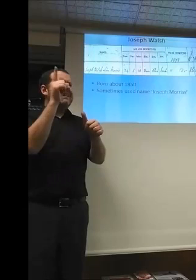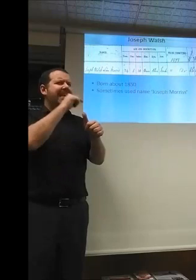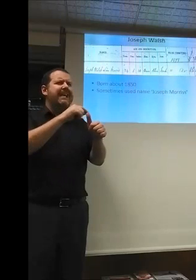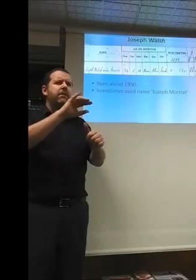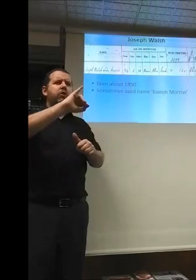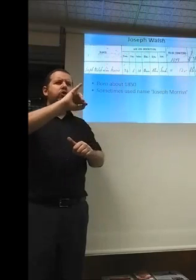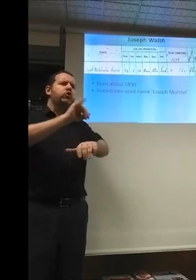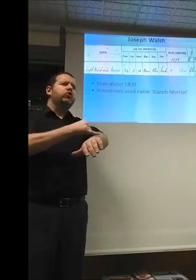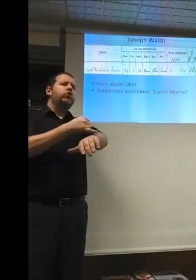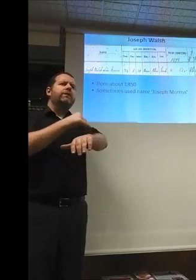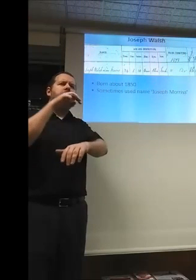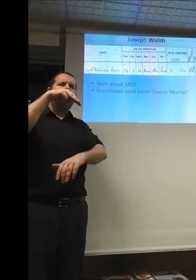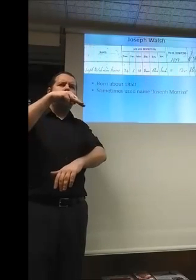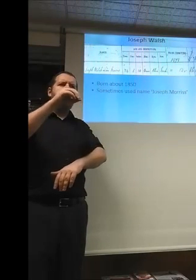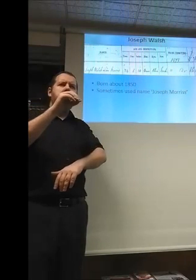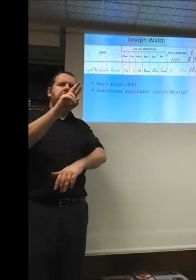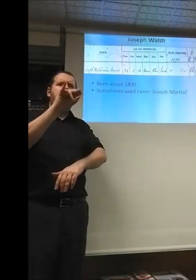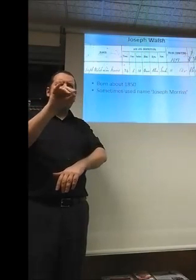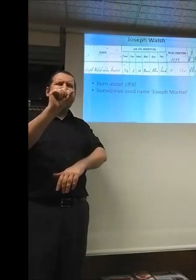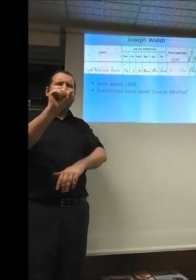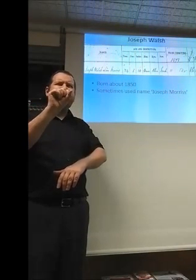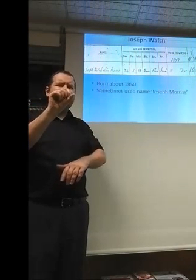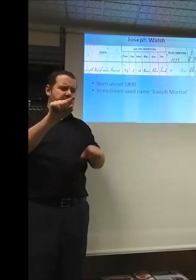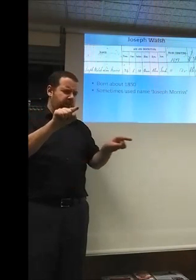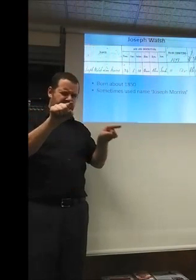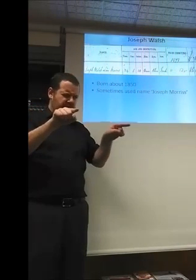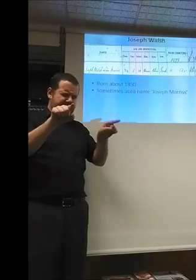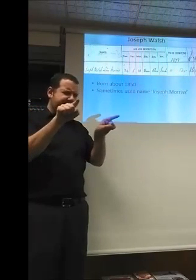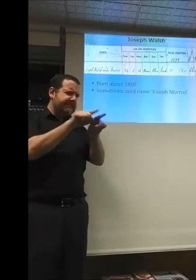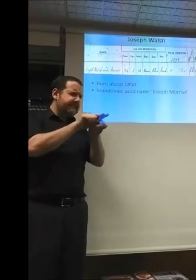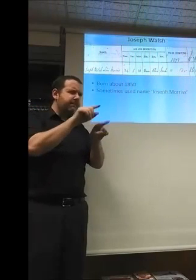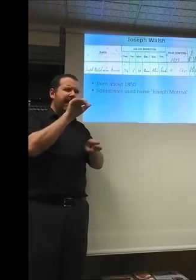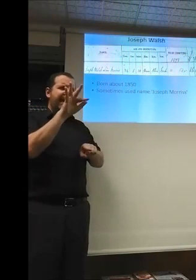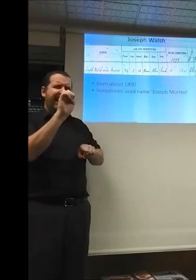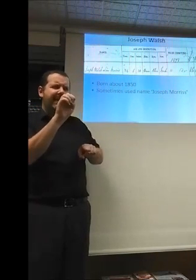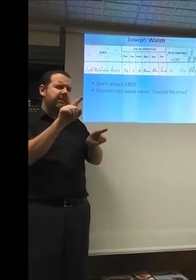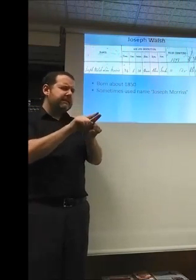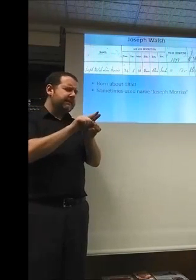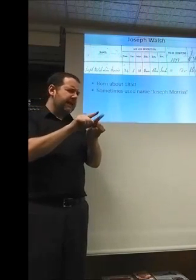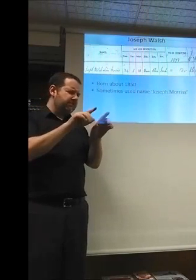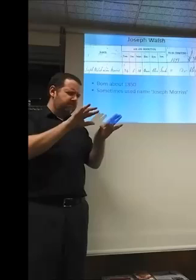Before that I hadn’t seen any mentioned before but this one did.